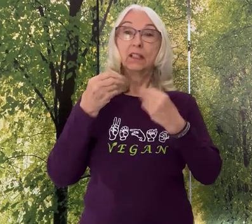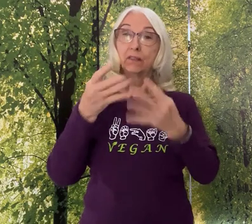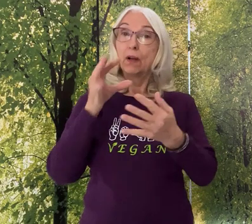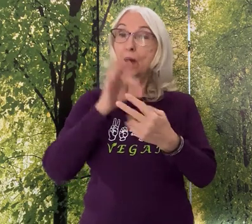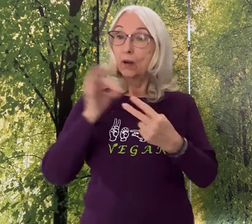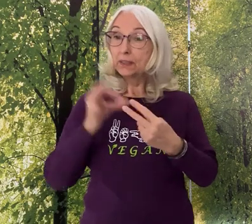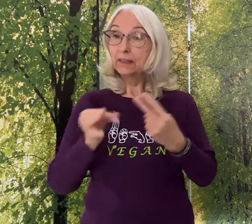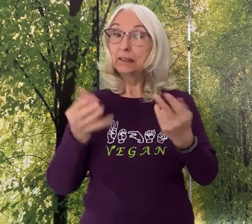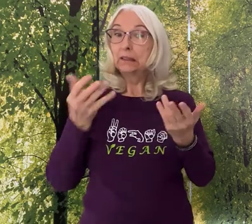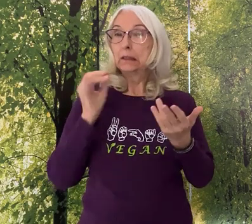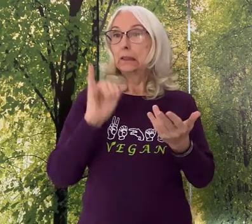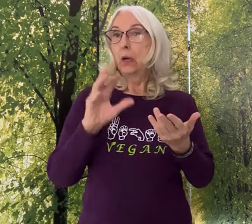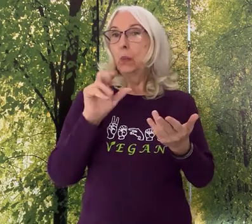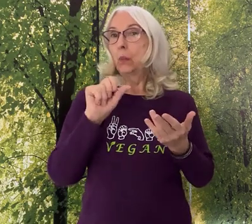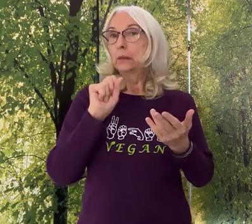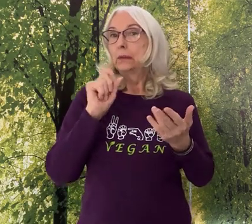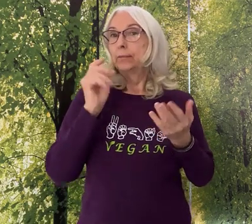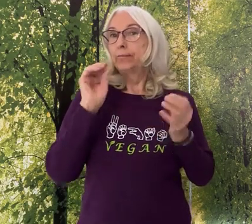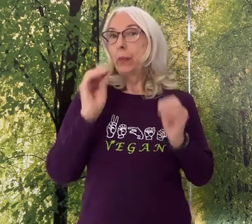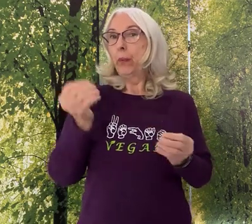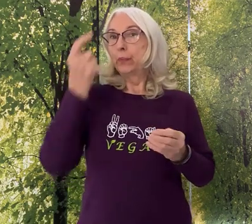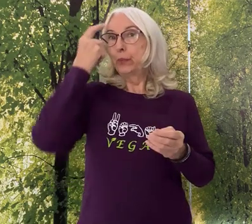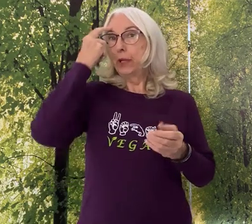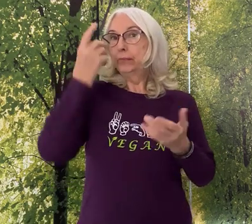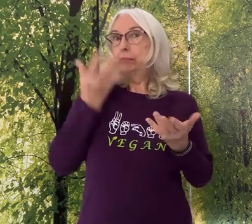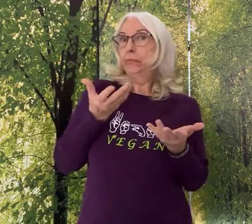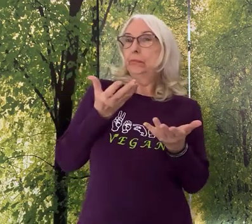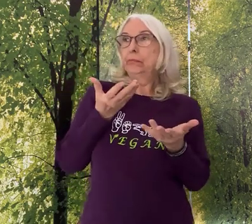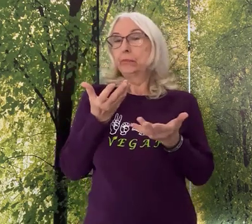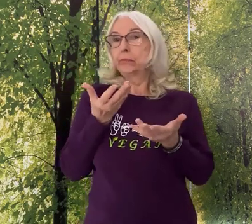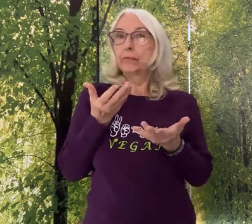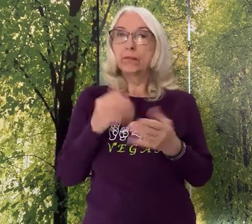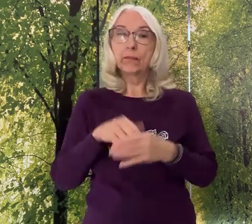Given the options, it was a no-brainer.